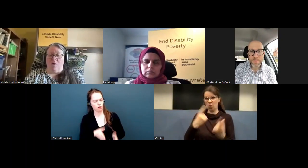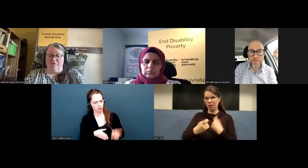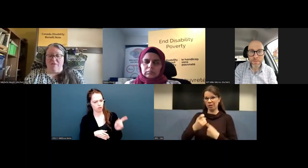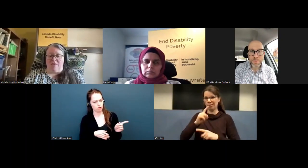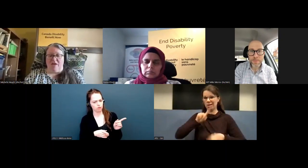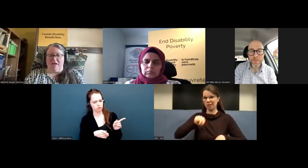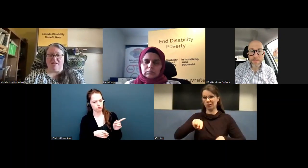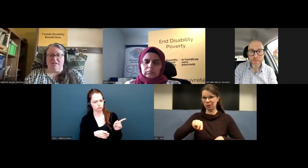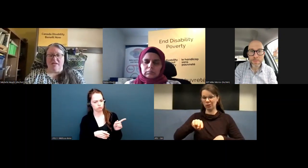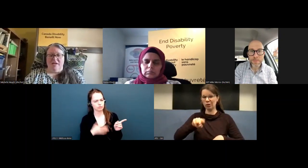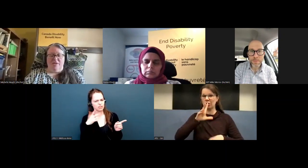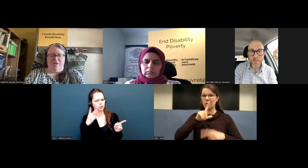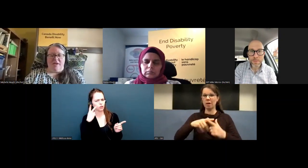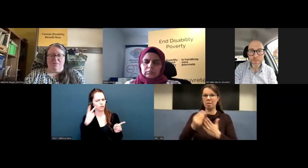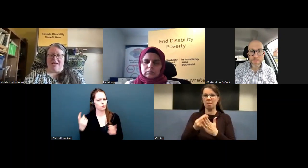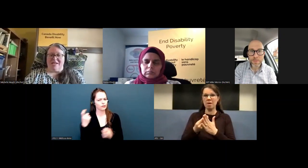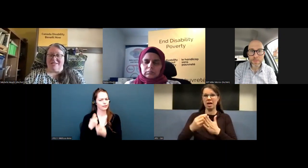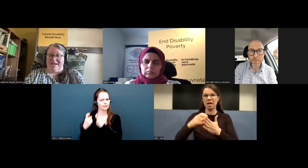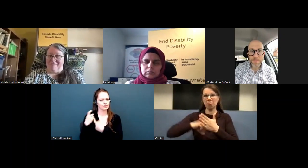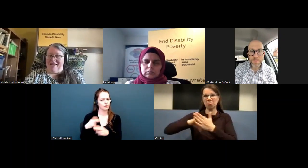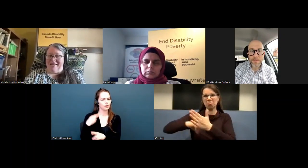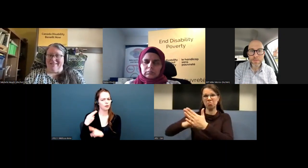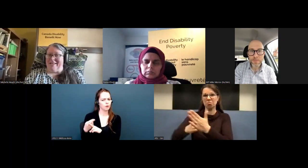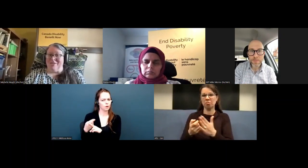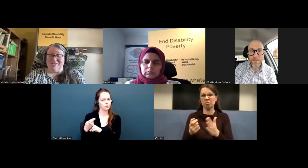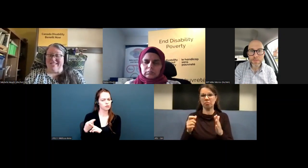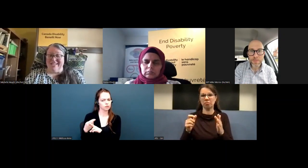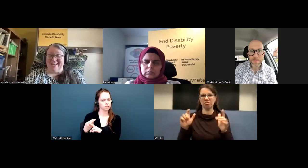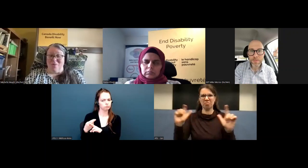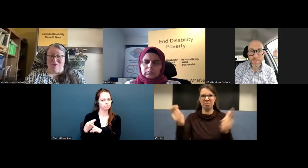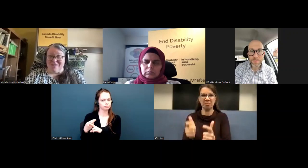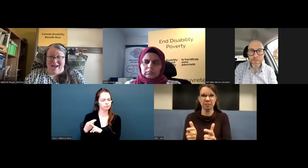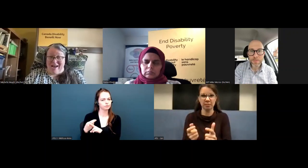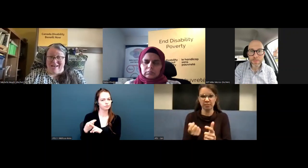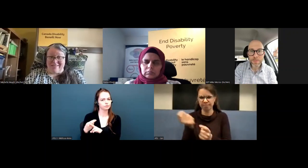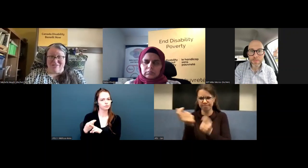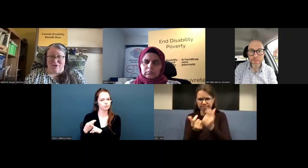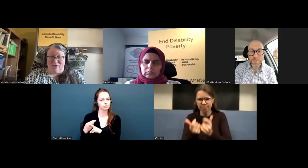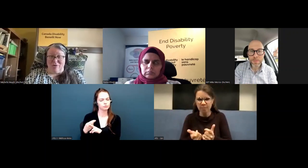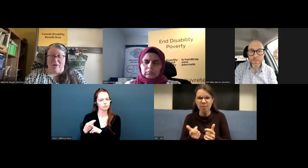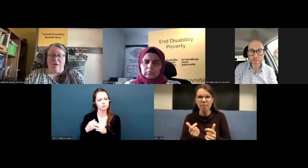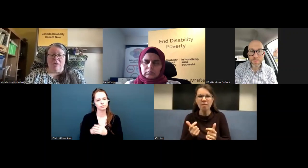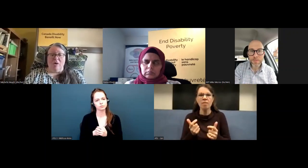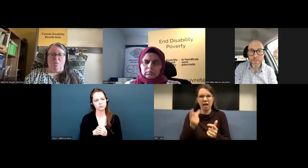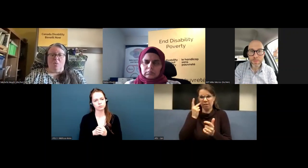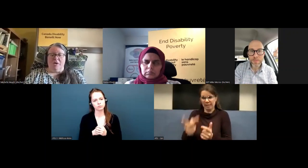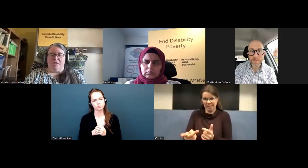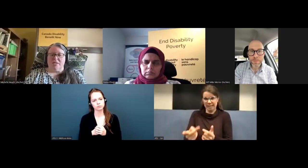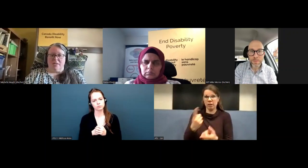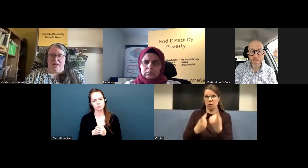ONE OF THE THINGS I WAS ASKED DIRECTLY THAT INTERESTINGLY I WASN'T ASKED AT HUMA WAS: